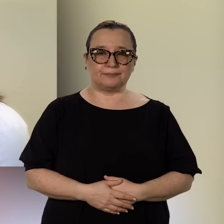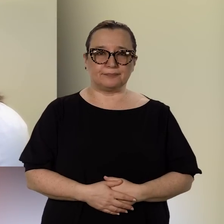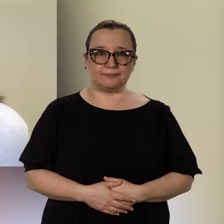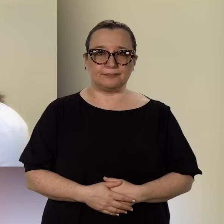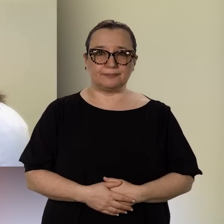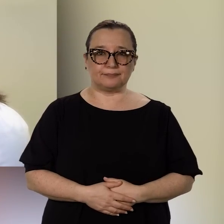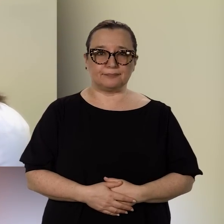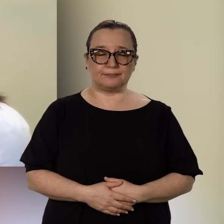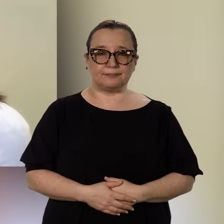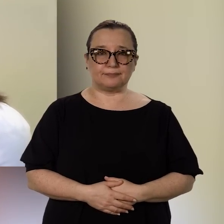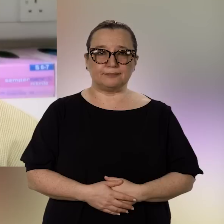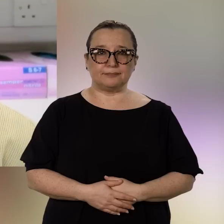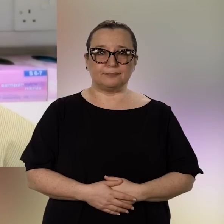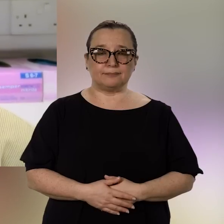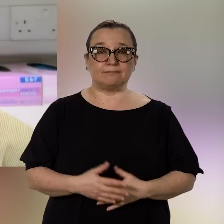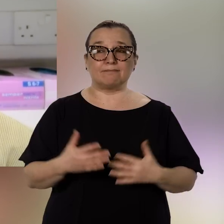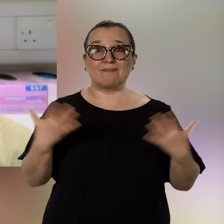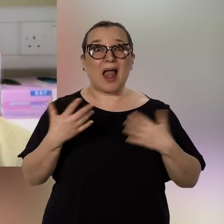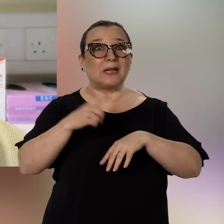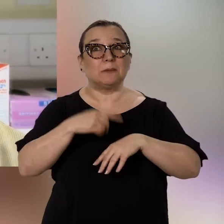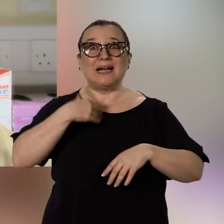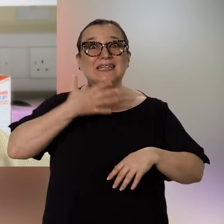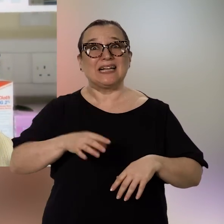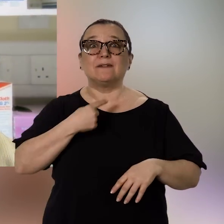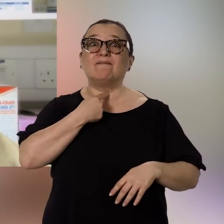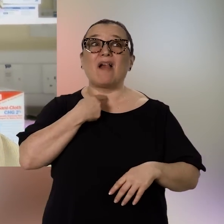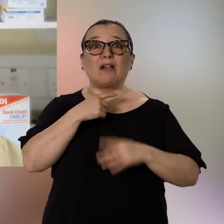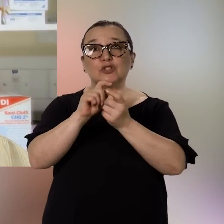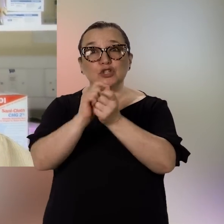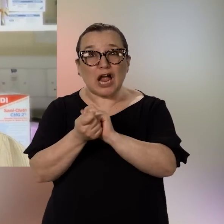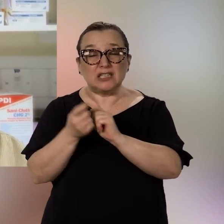for support with their stoma and their speaking valve.